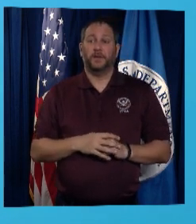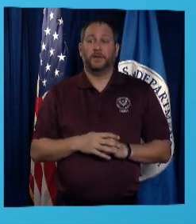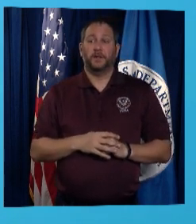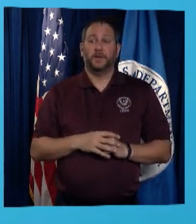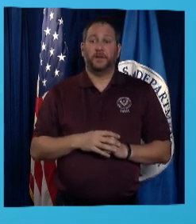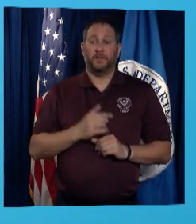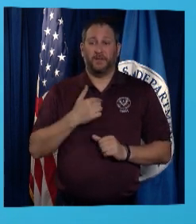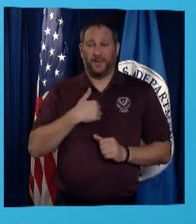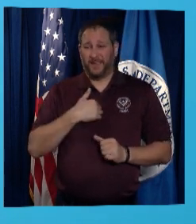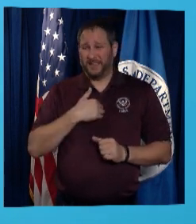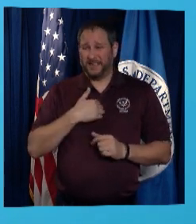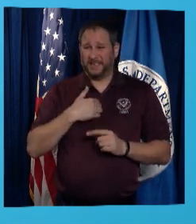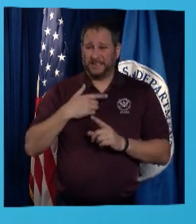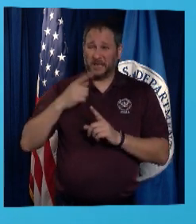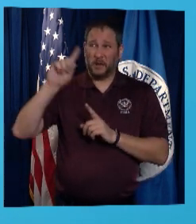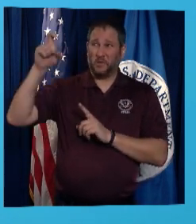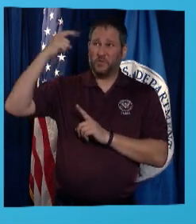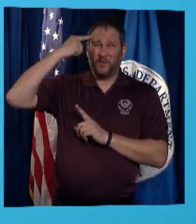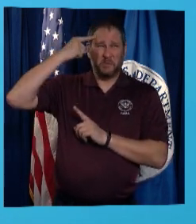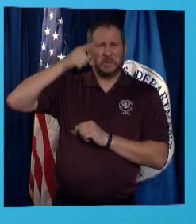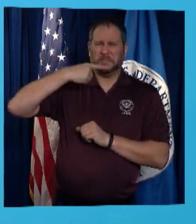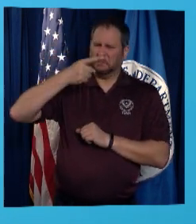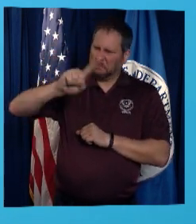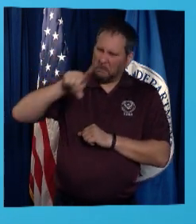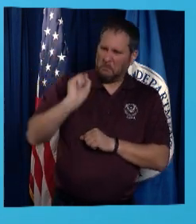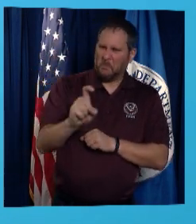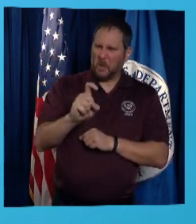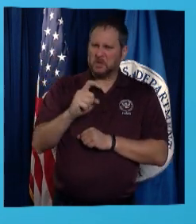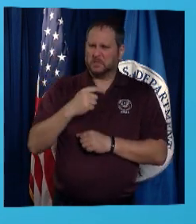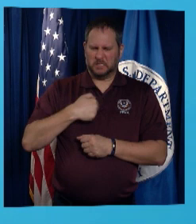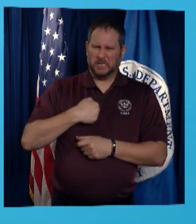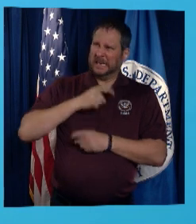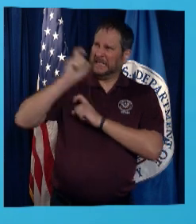all your hours, give me all your hours, give me all your hours, tell me everything about them. And I want to know where they were and other names and